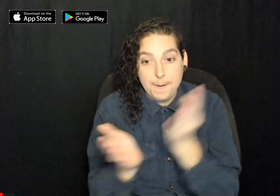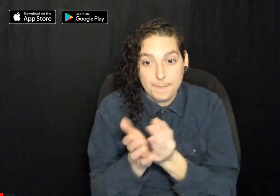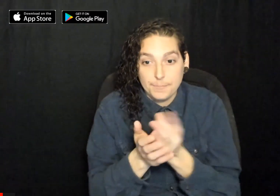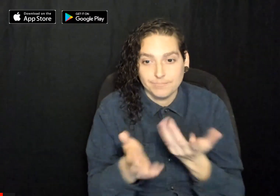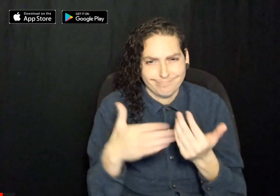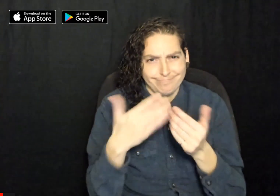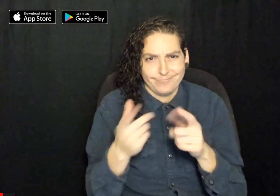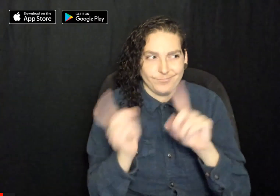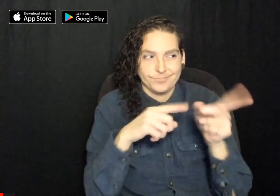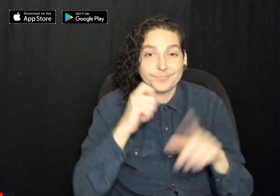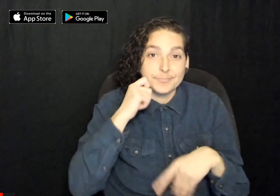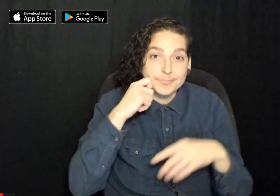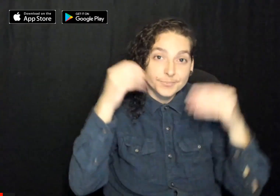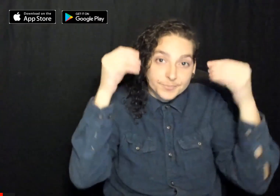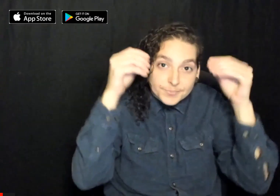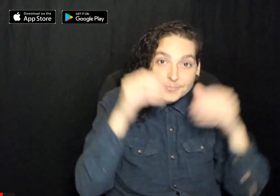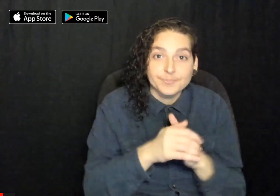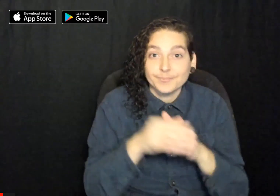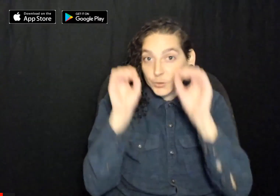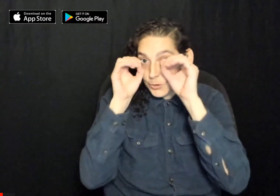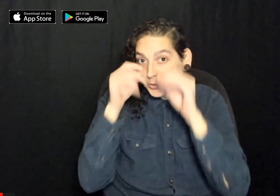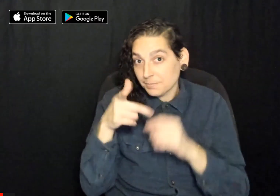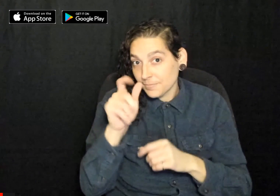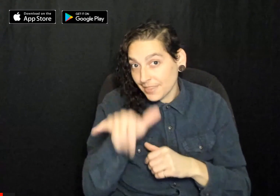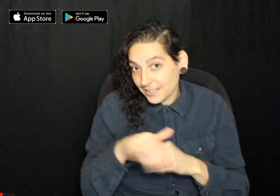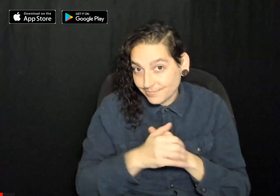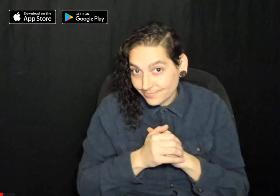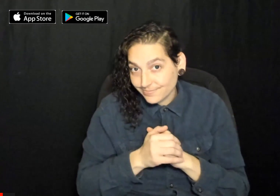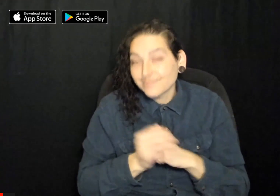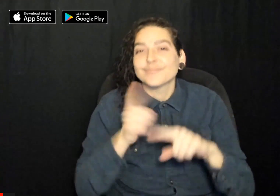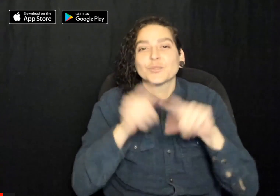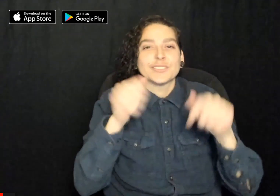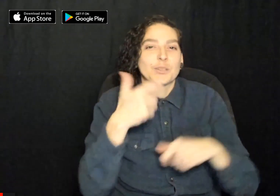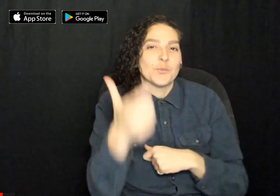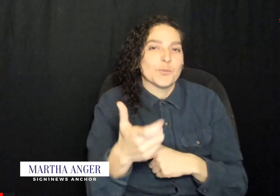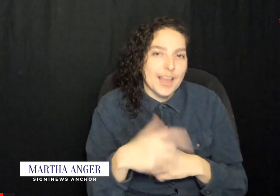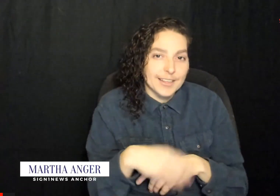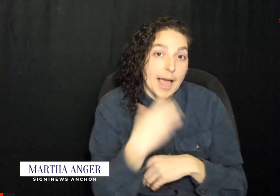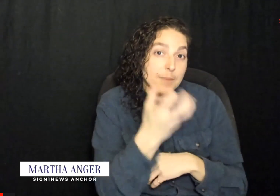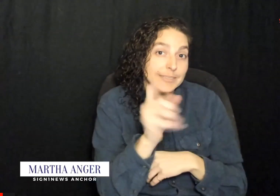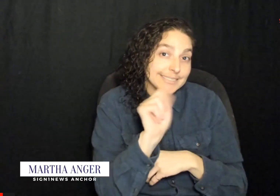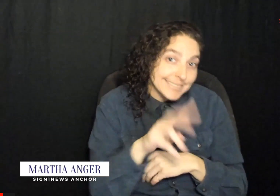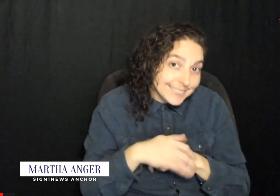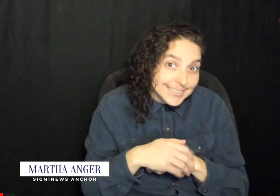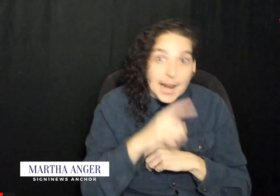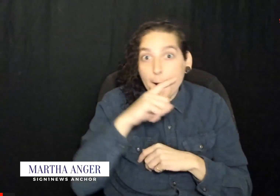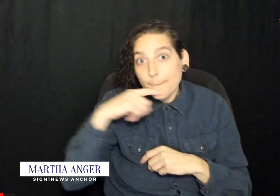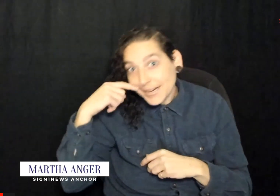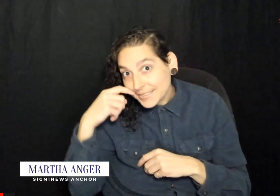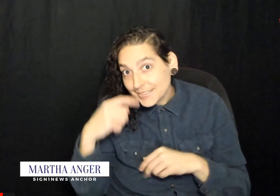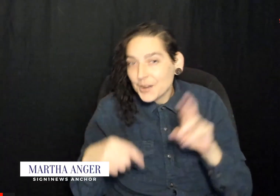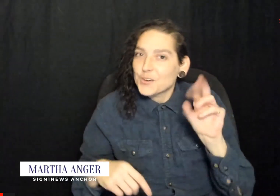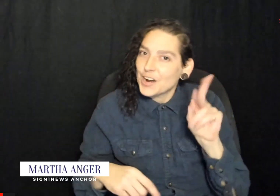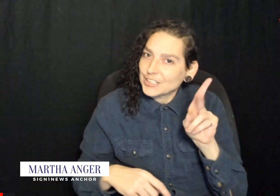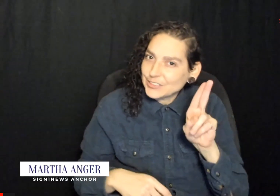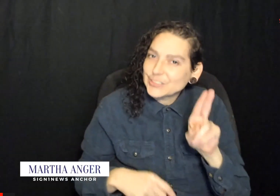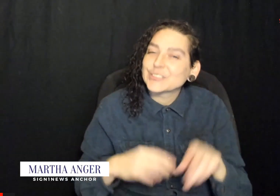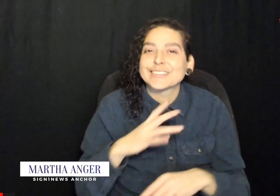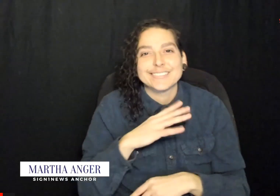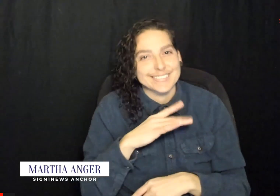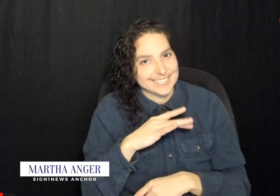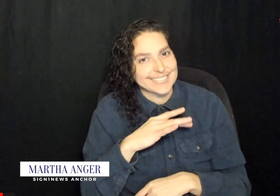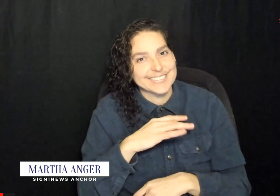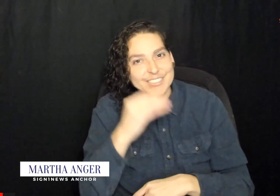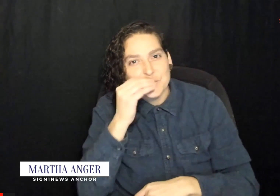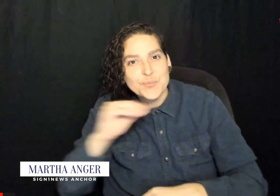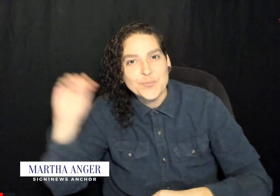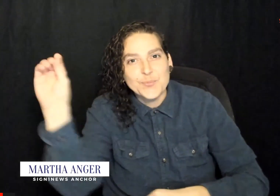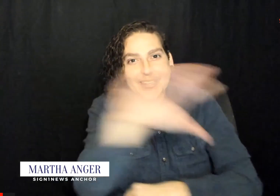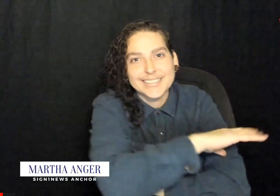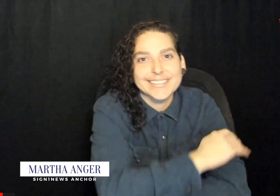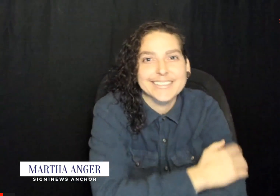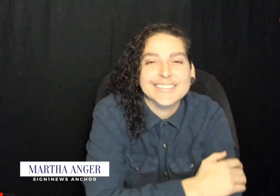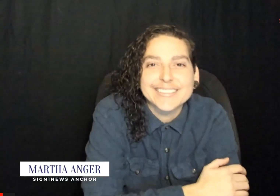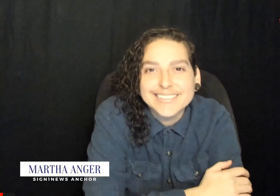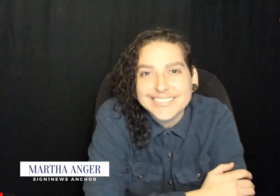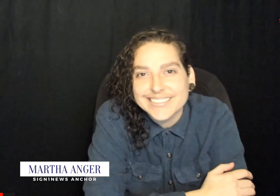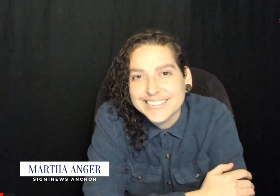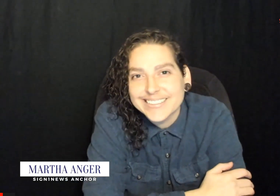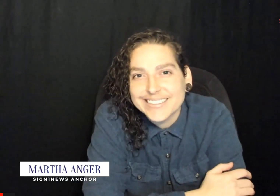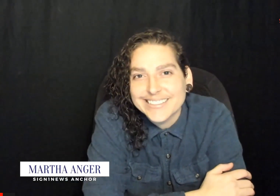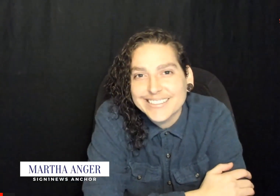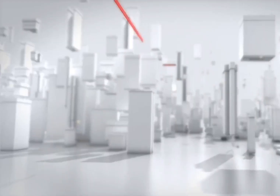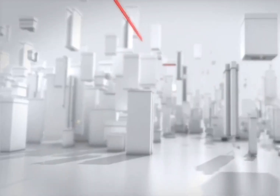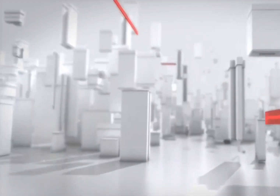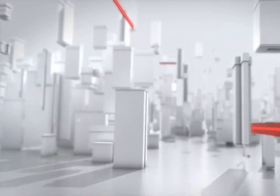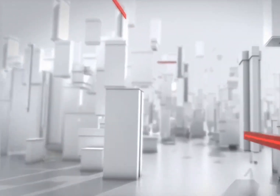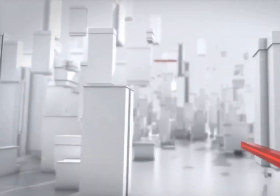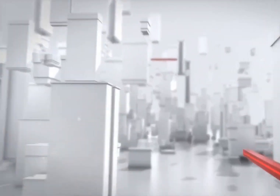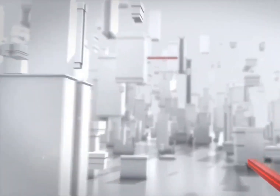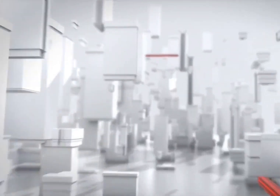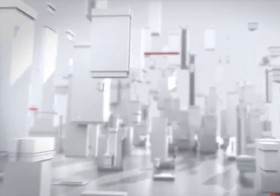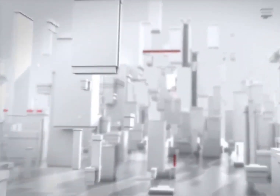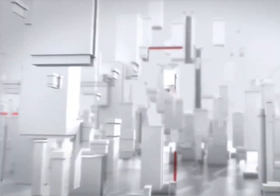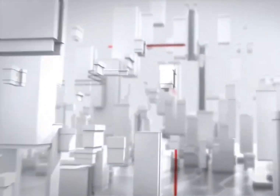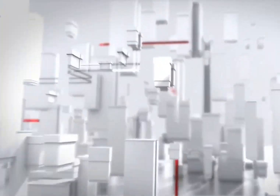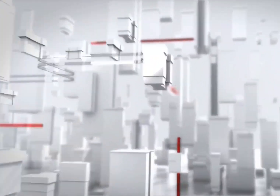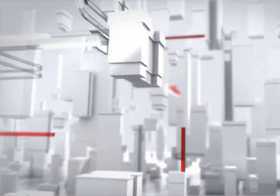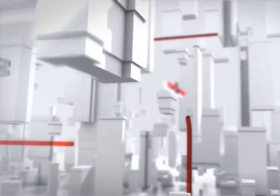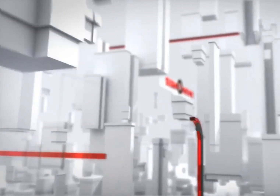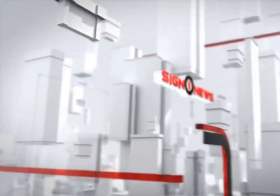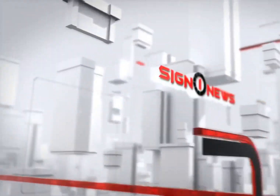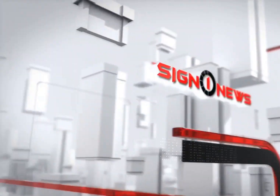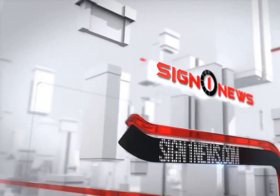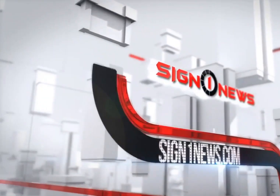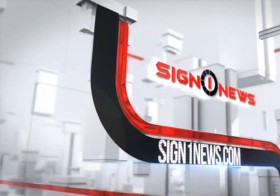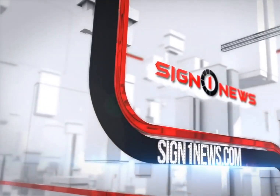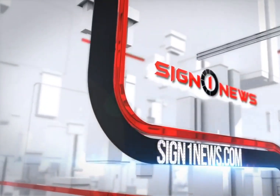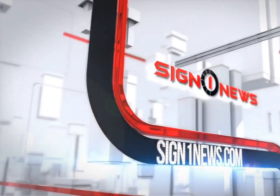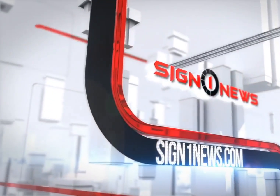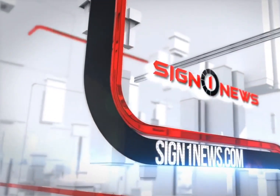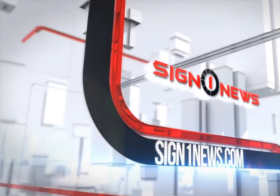or Google play store on your smart phone and you can also watch on Apple TV Amazon and Roku